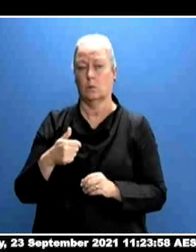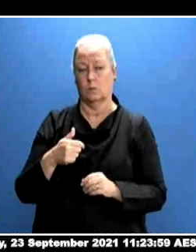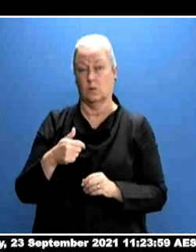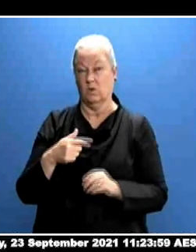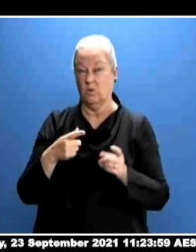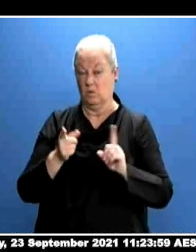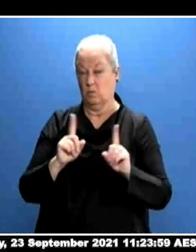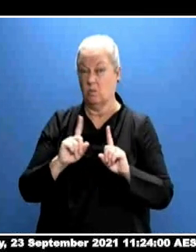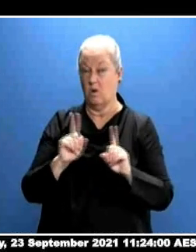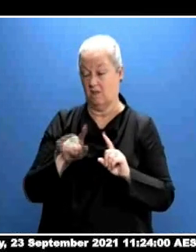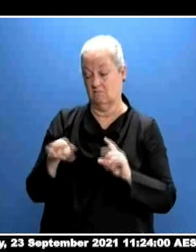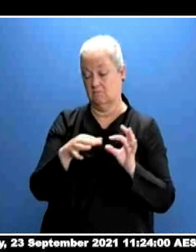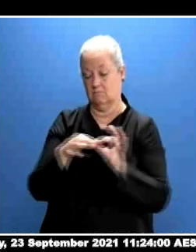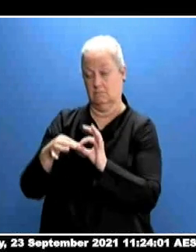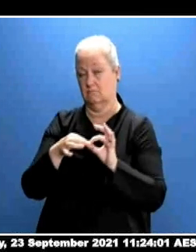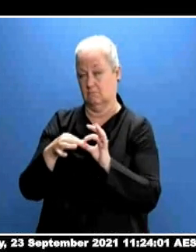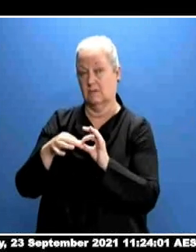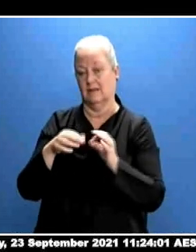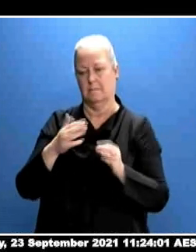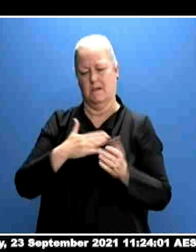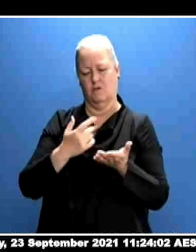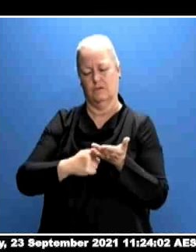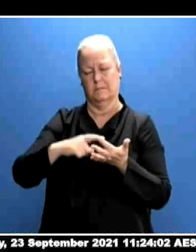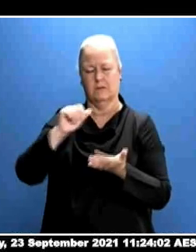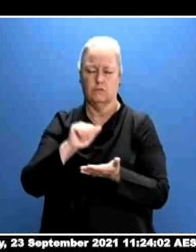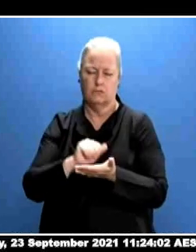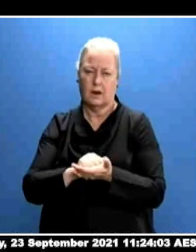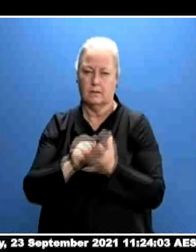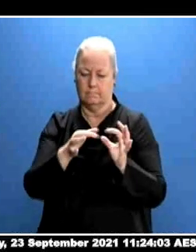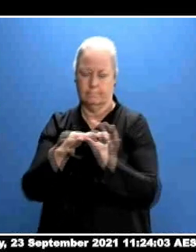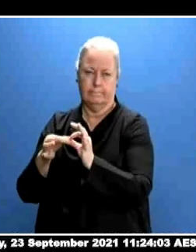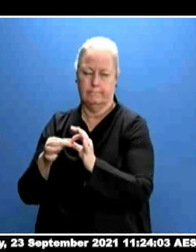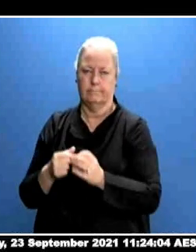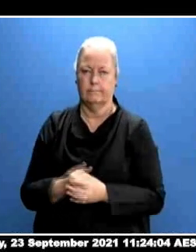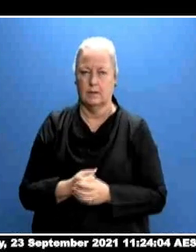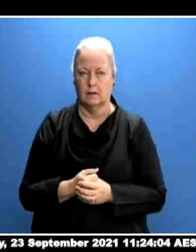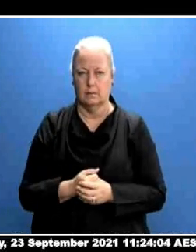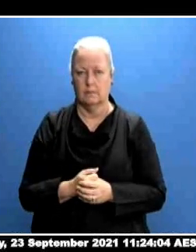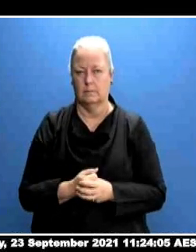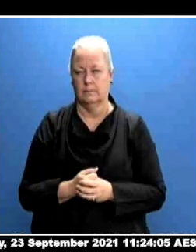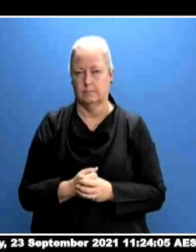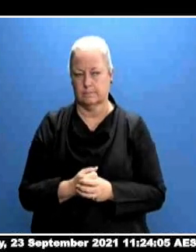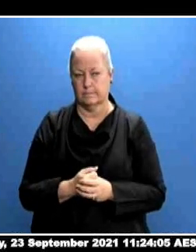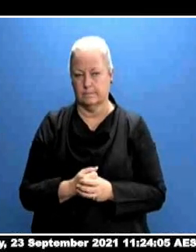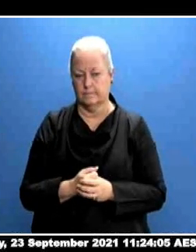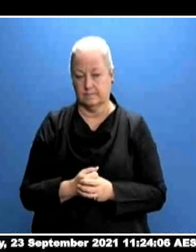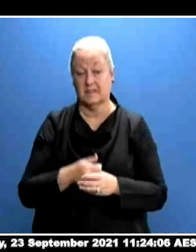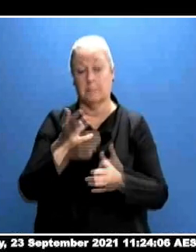I was suggesting in my recommendation there. I see, so that is something that has been implemented